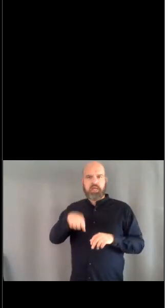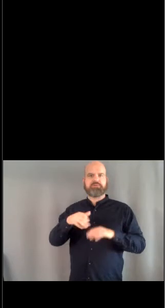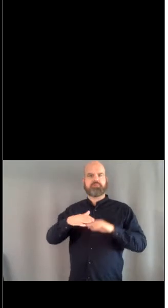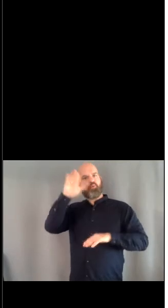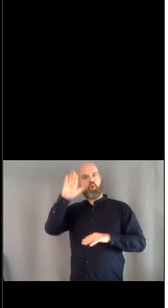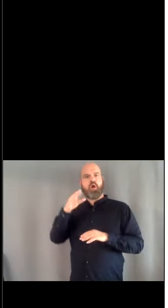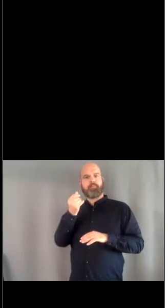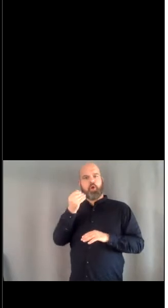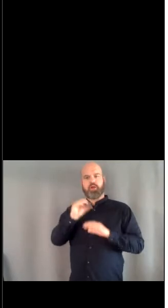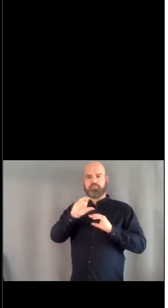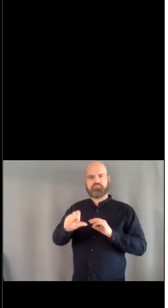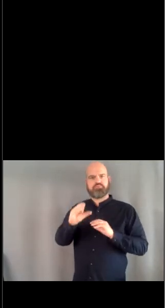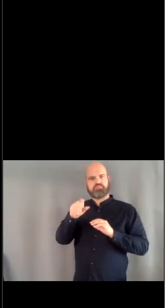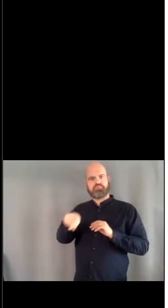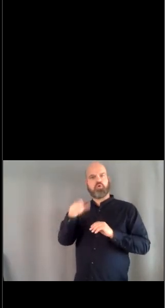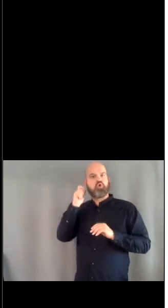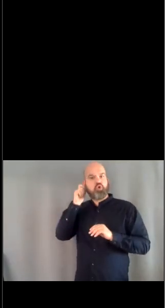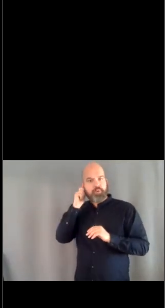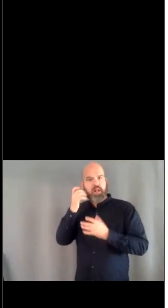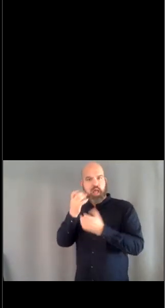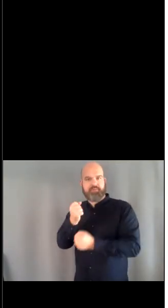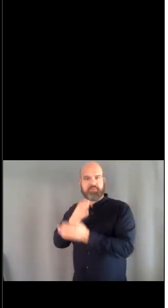Thank you, Morgon. And Dan next.